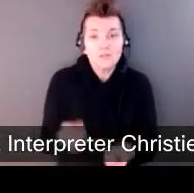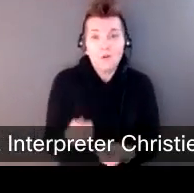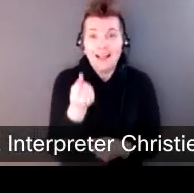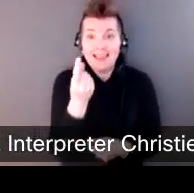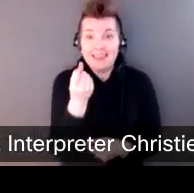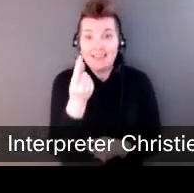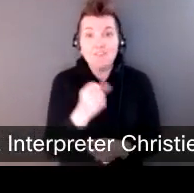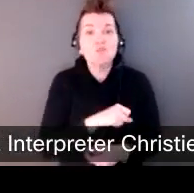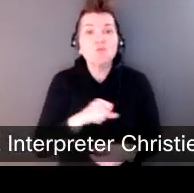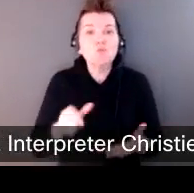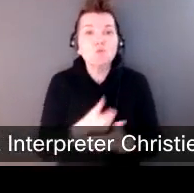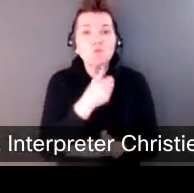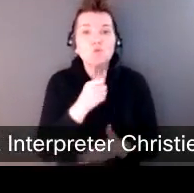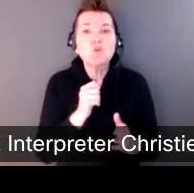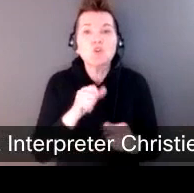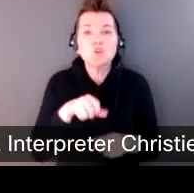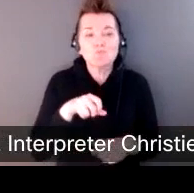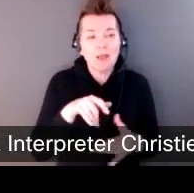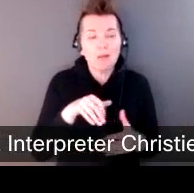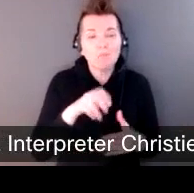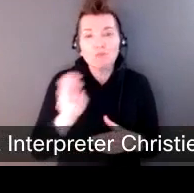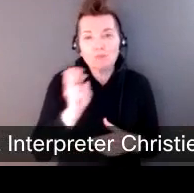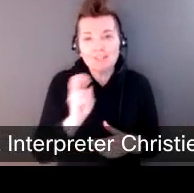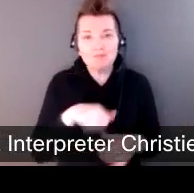hired to help carry out that enforcement.